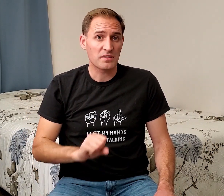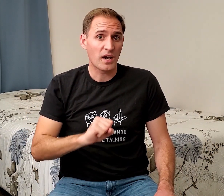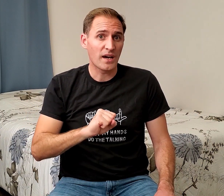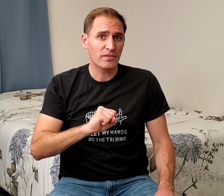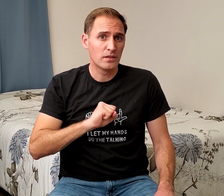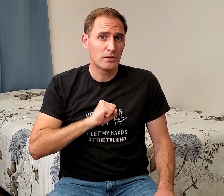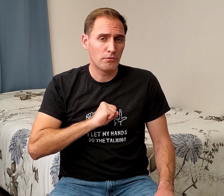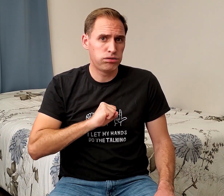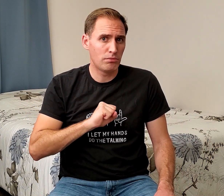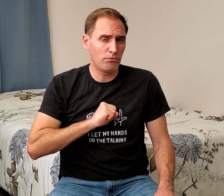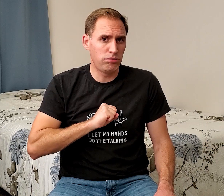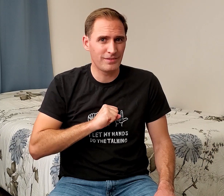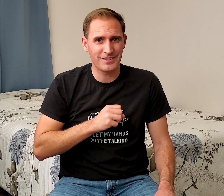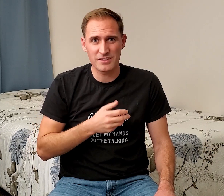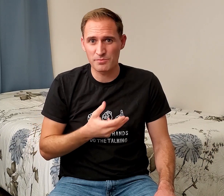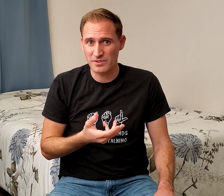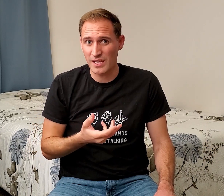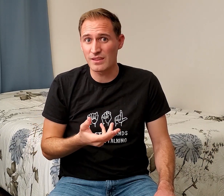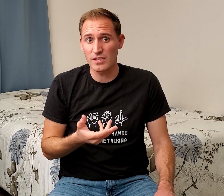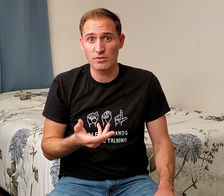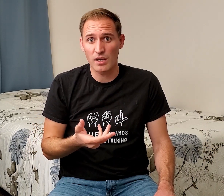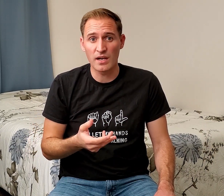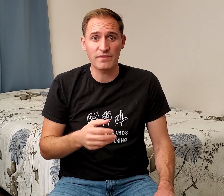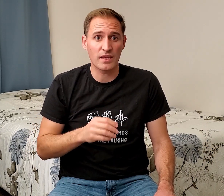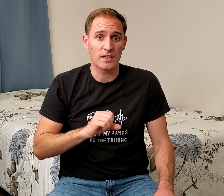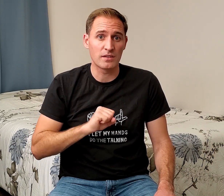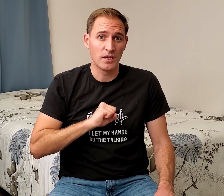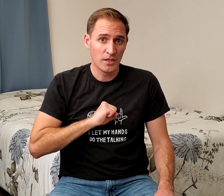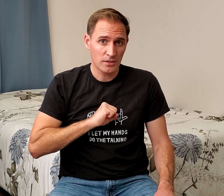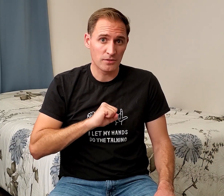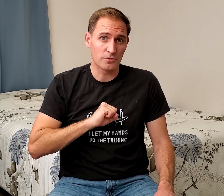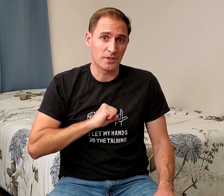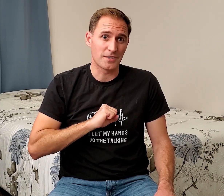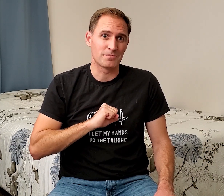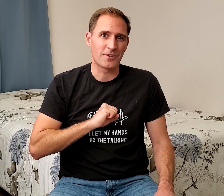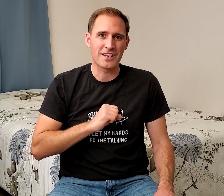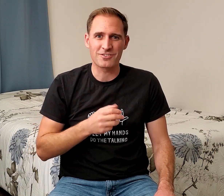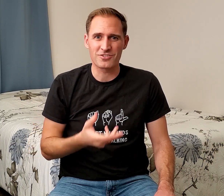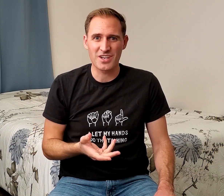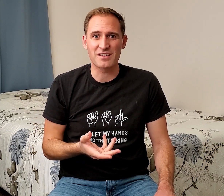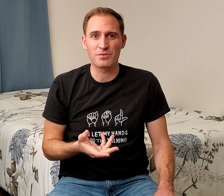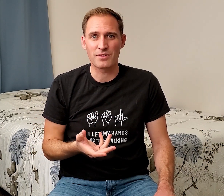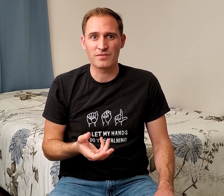is cough, you just pretend that you cough and you rattle your chest with your